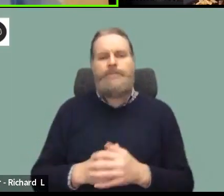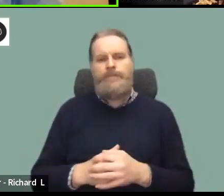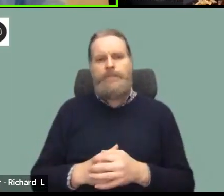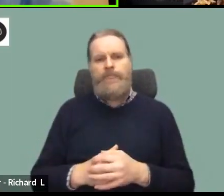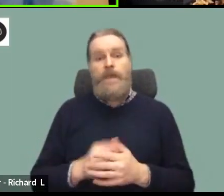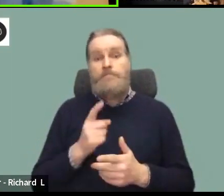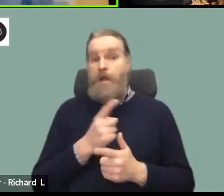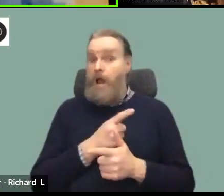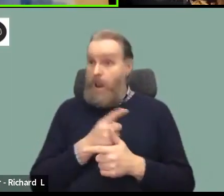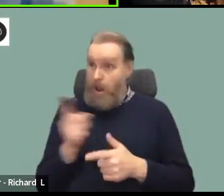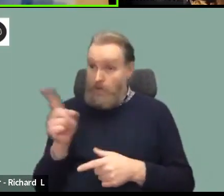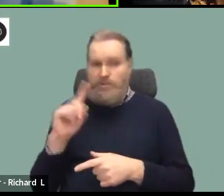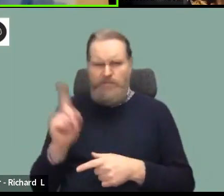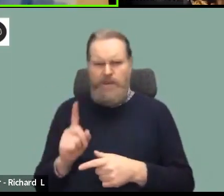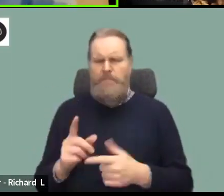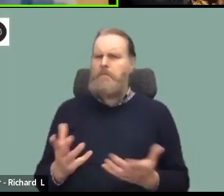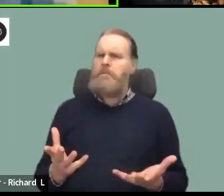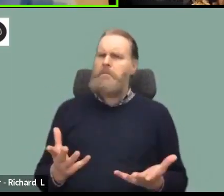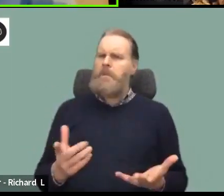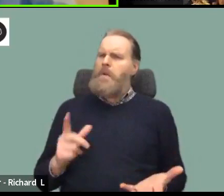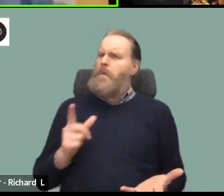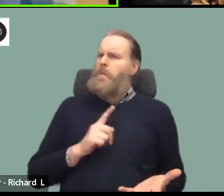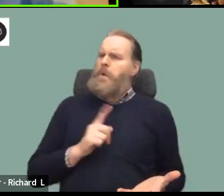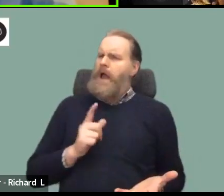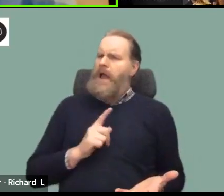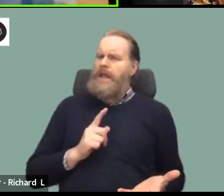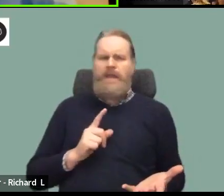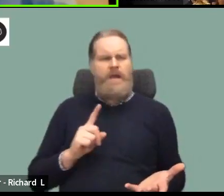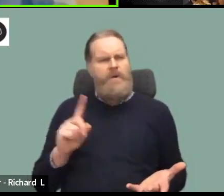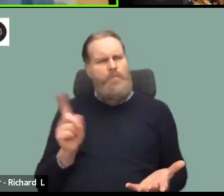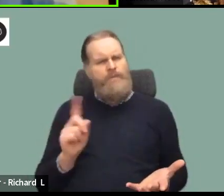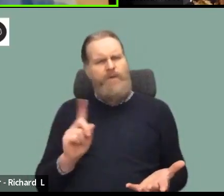want to focus on it tonight.